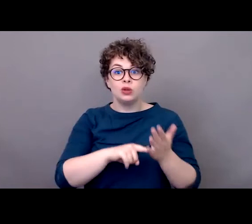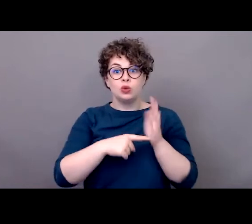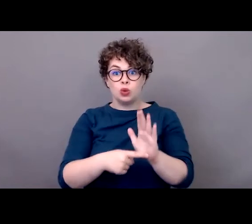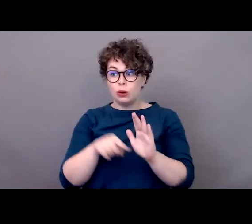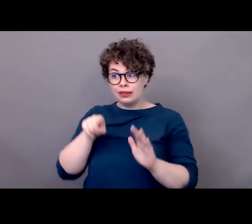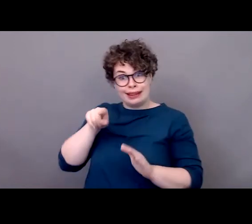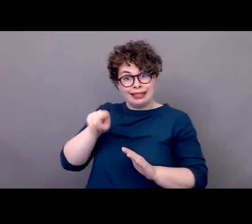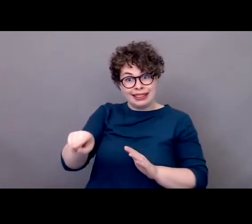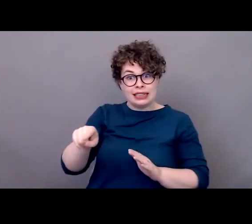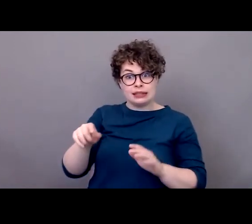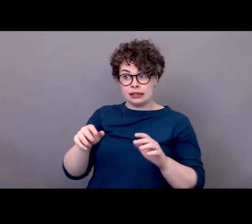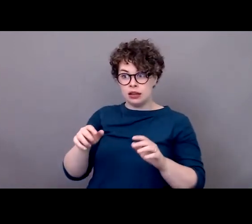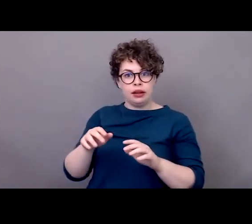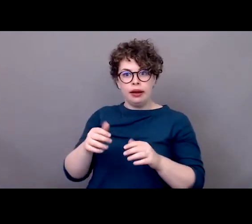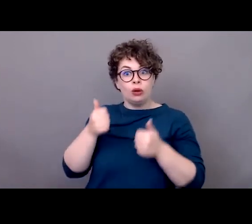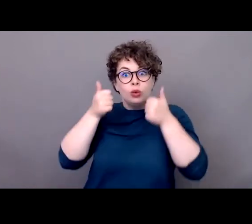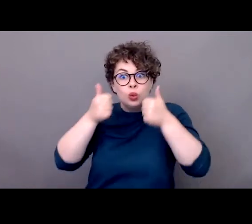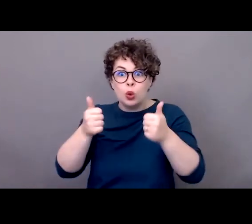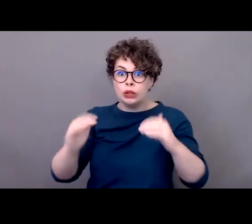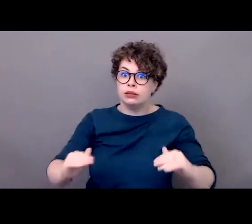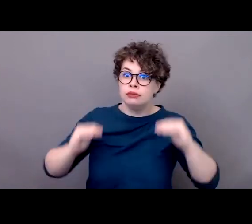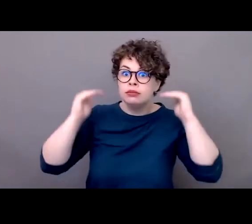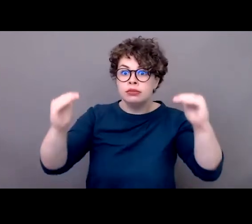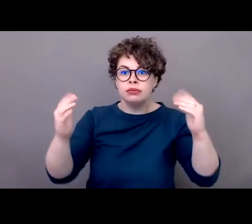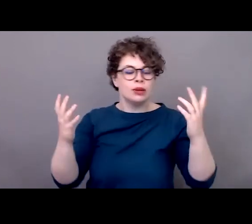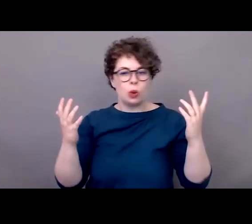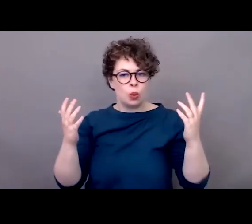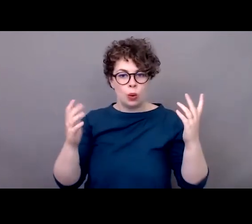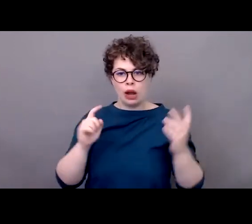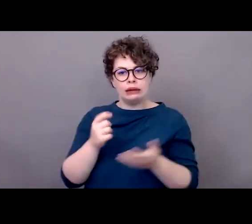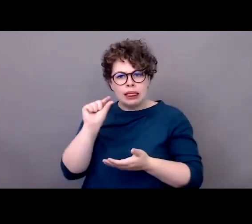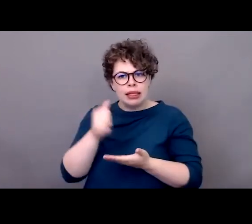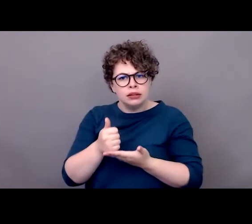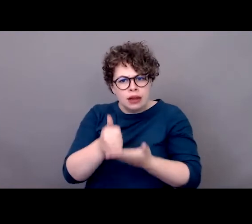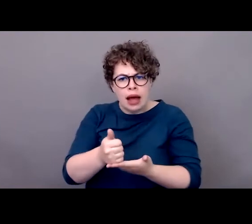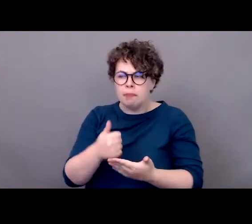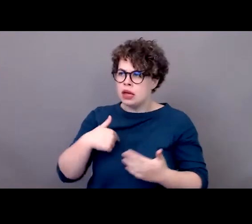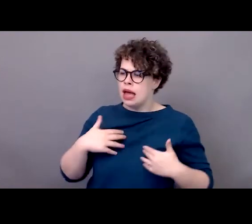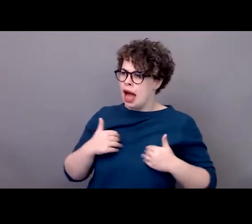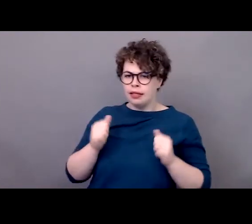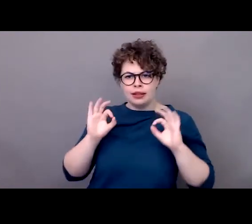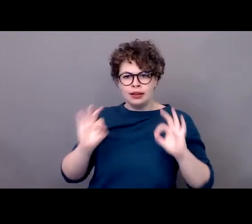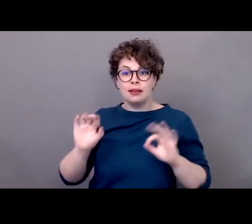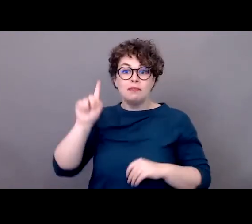but if the amount given was greater, then it had the good possibility of trying to reduce poverty.